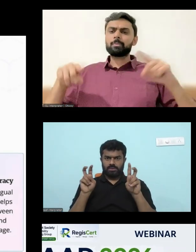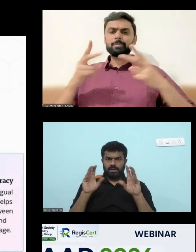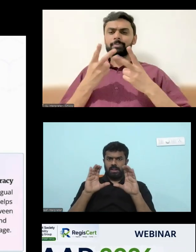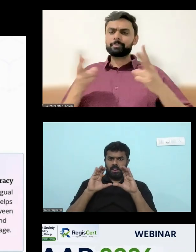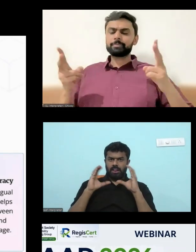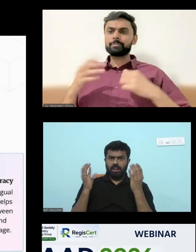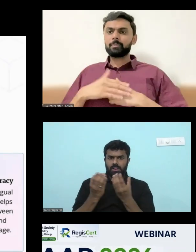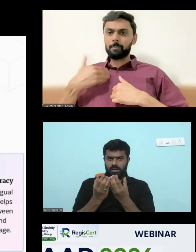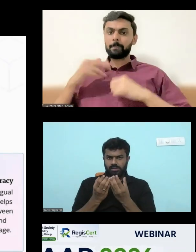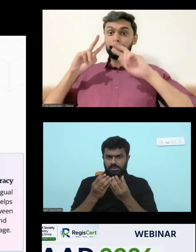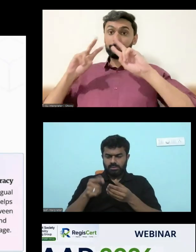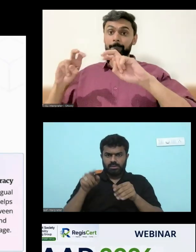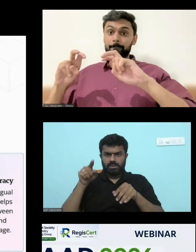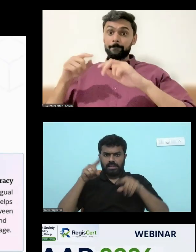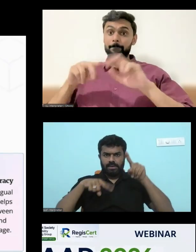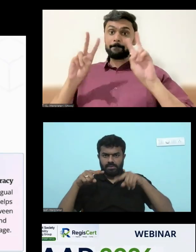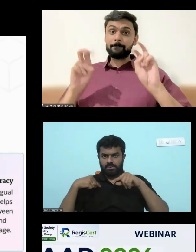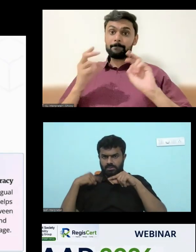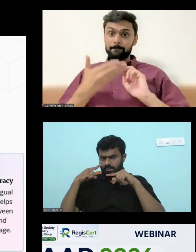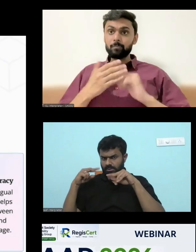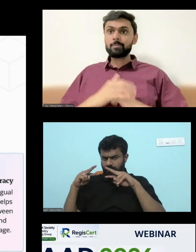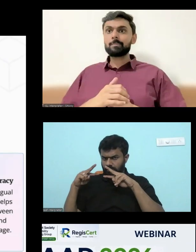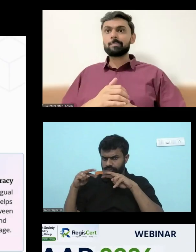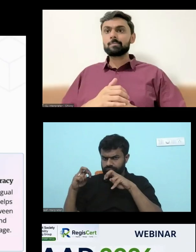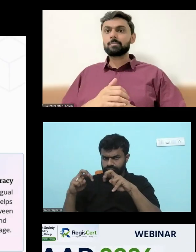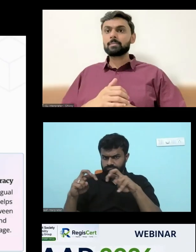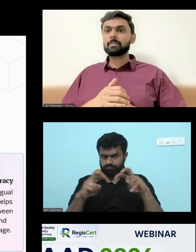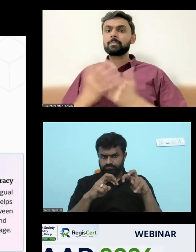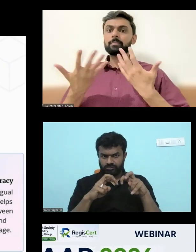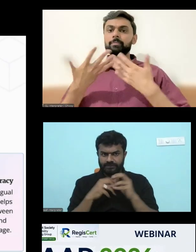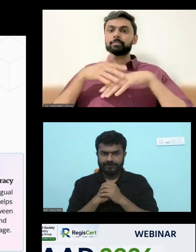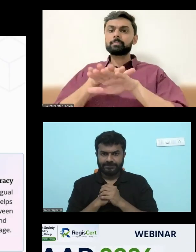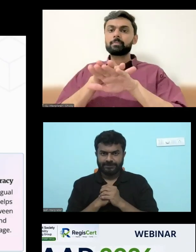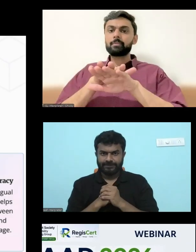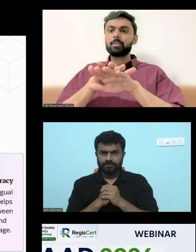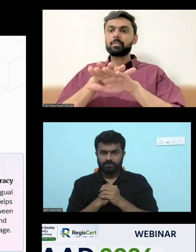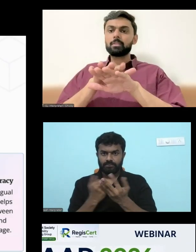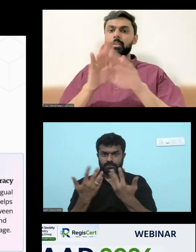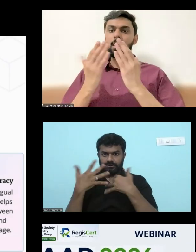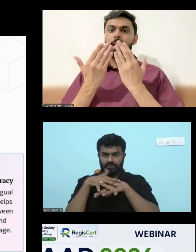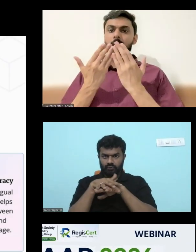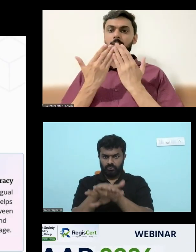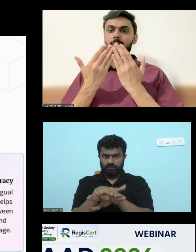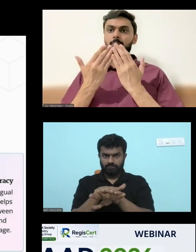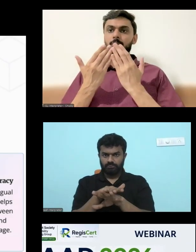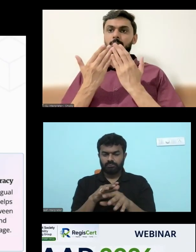research. So it is the inclusive education platform for diverse learners requiring unique technical